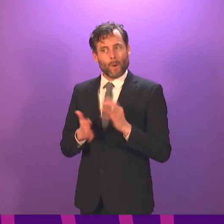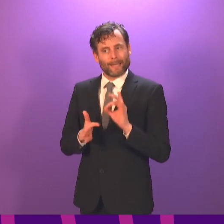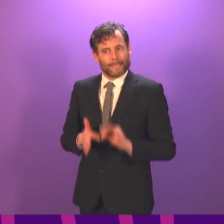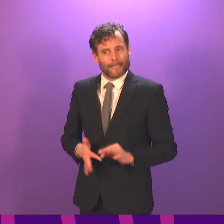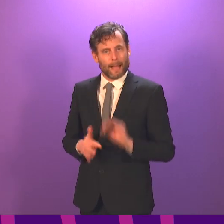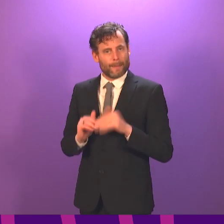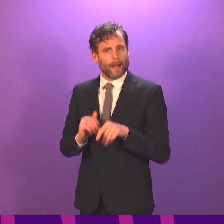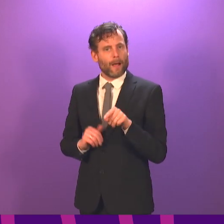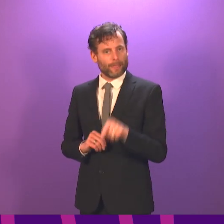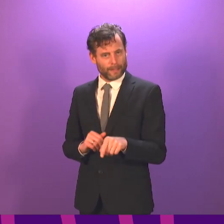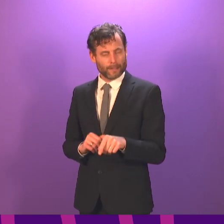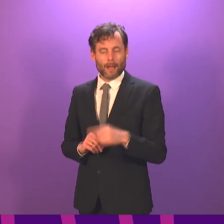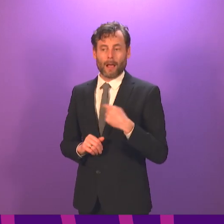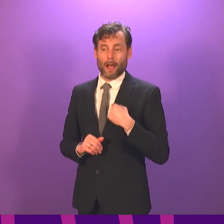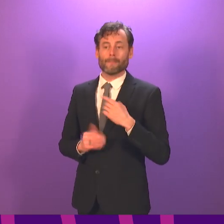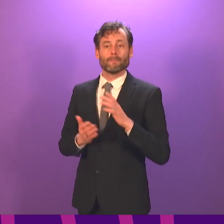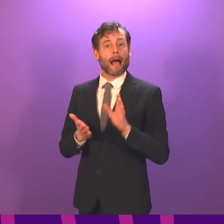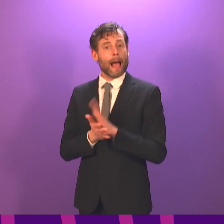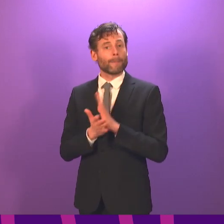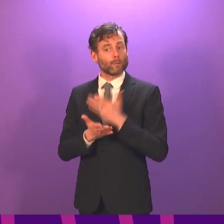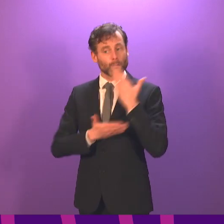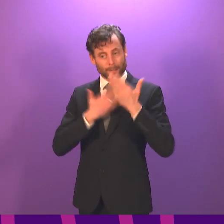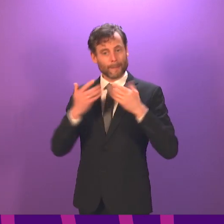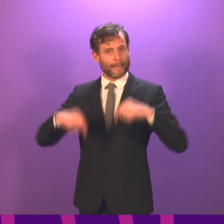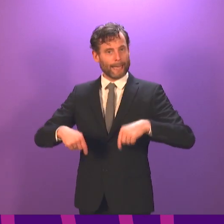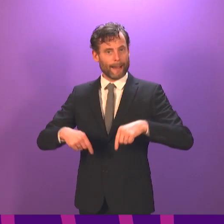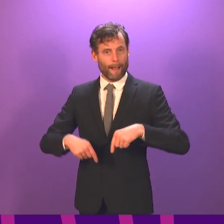back to Pauline McNeill and the chamber.